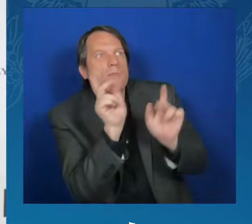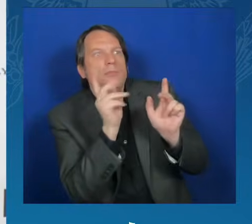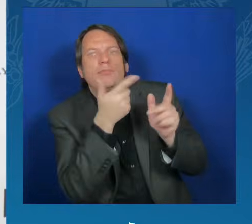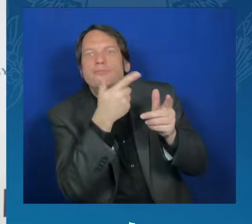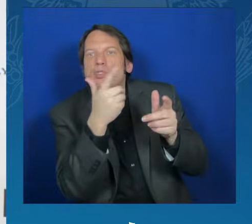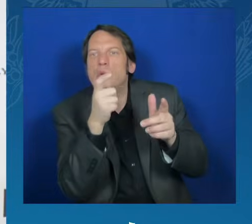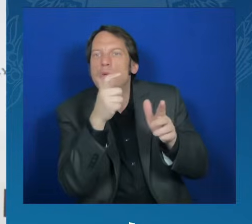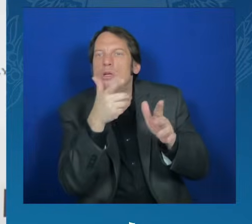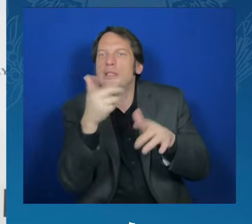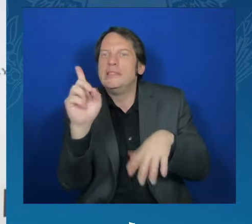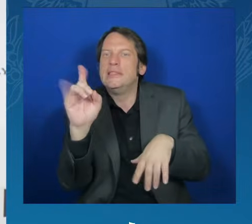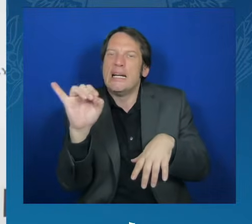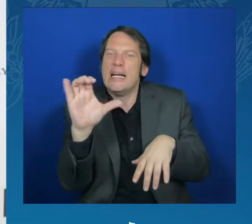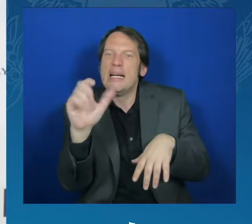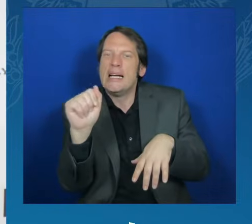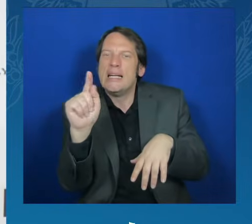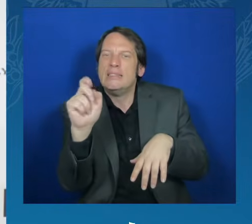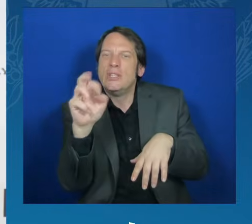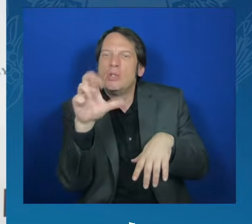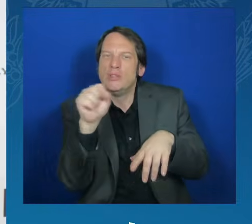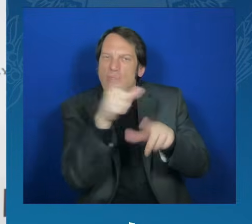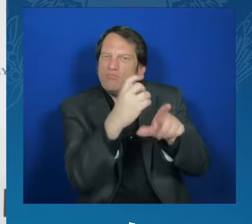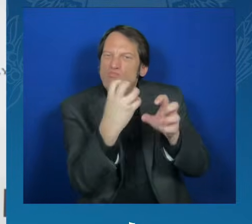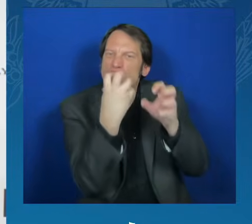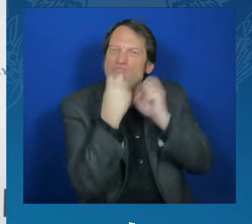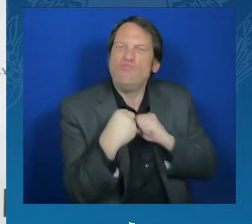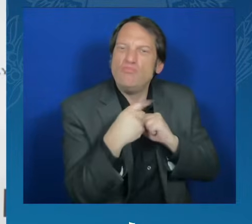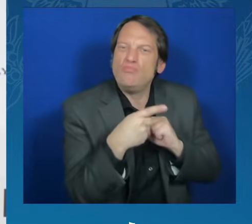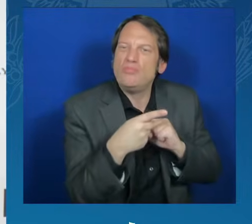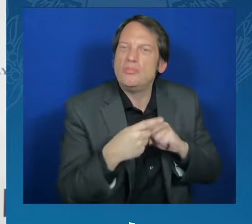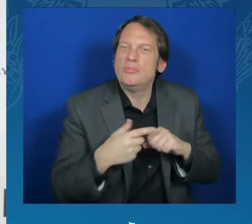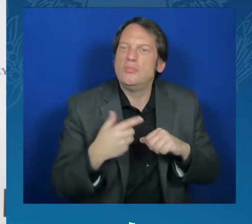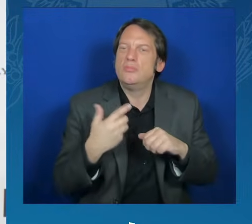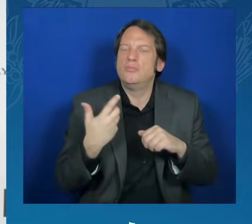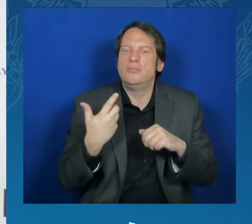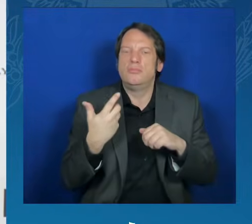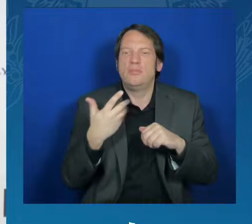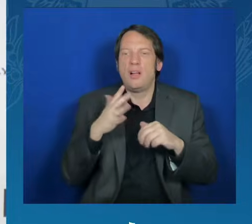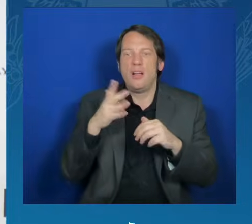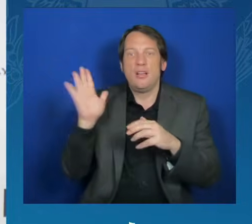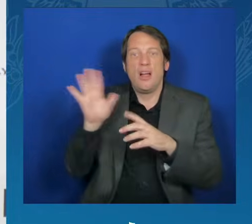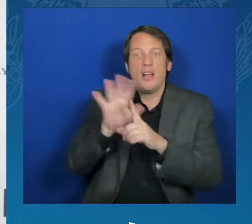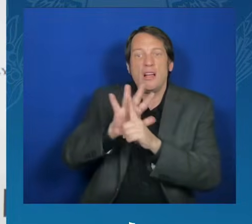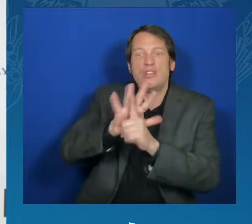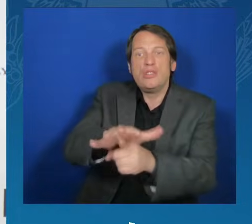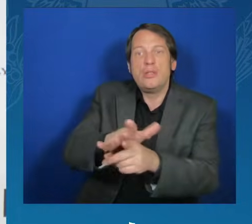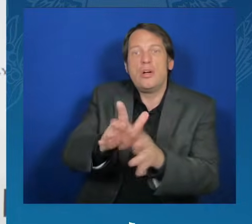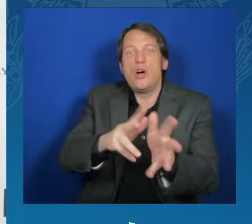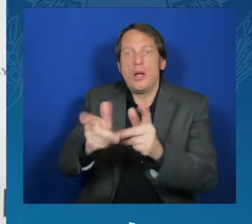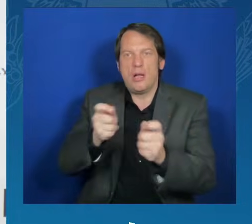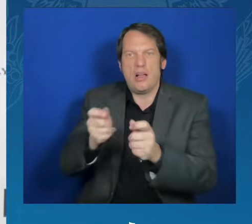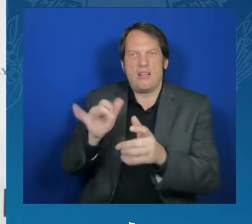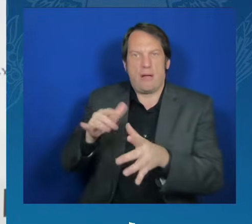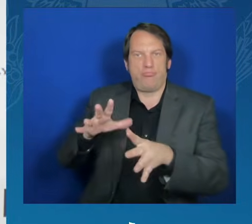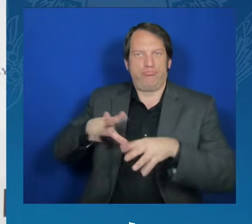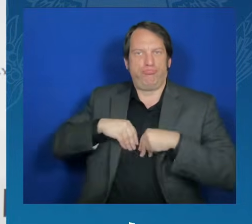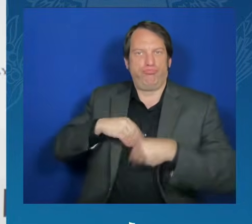and abandon commitments to our allies in favor of unilateral action.